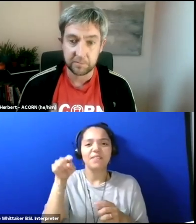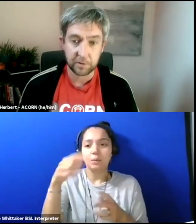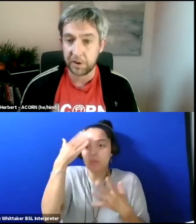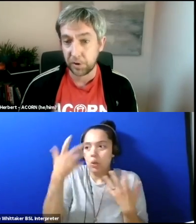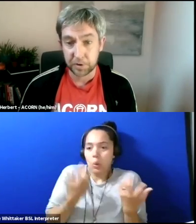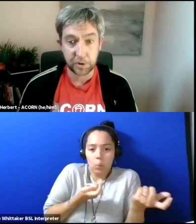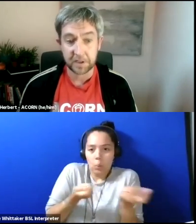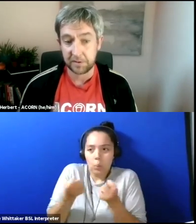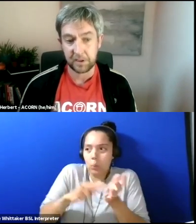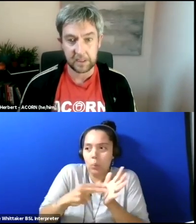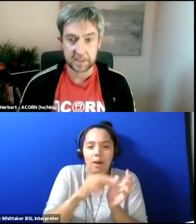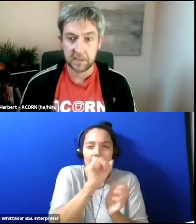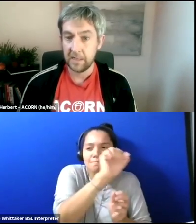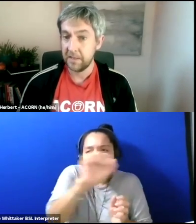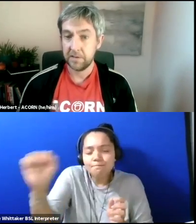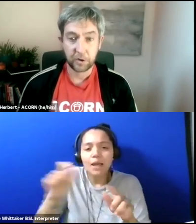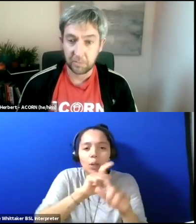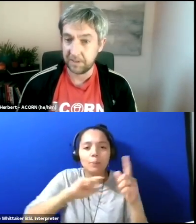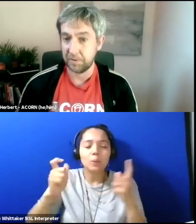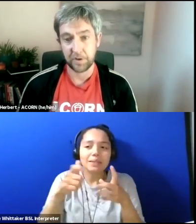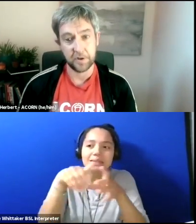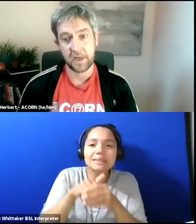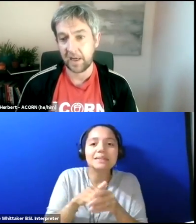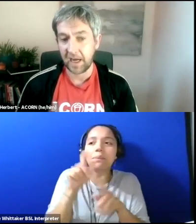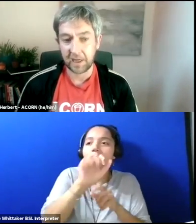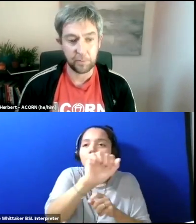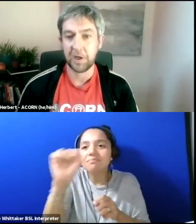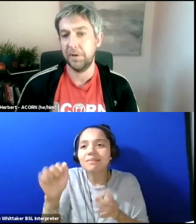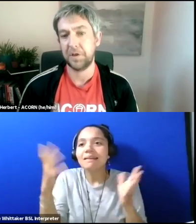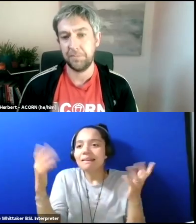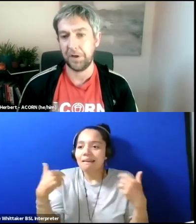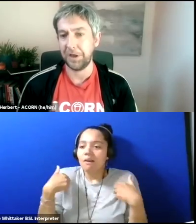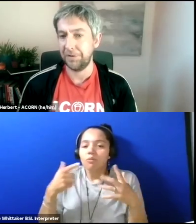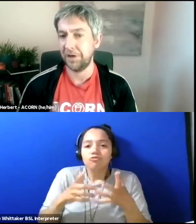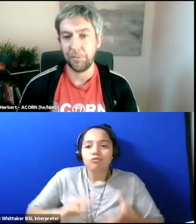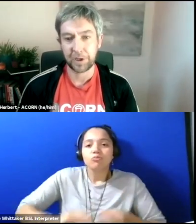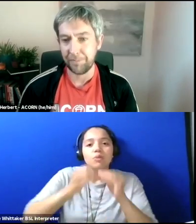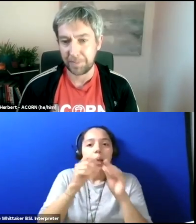We were going door to door in communities, knocking on people's doors saying, "Hey, we're wanting to build a community union.